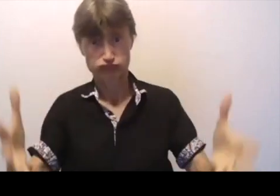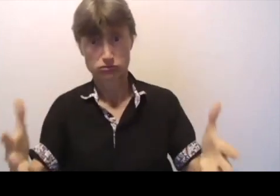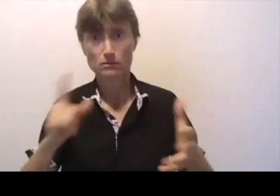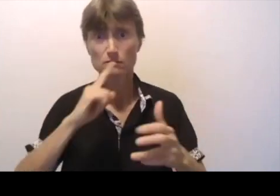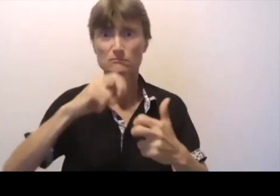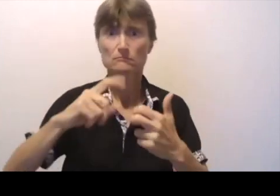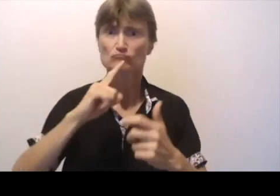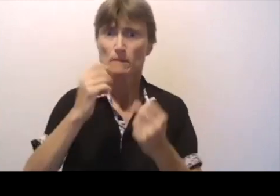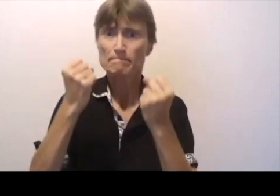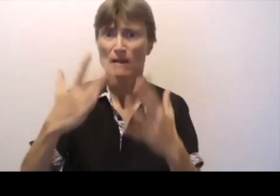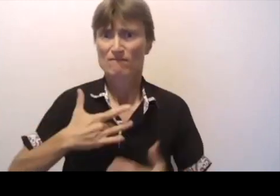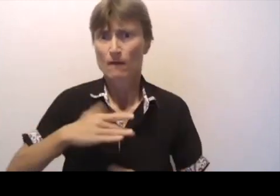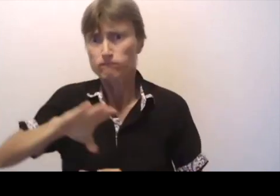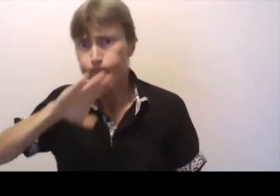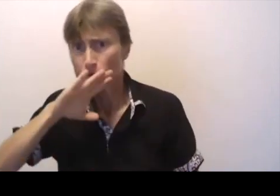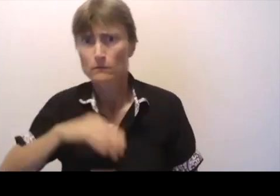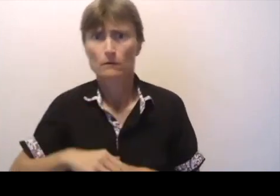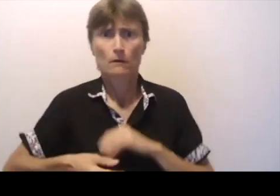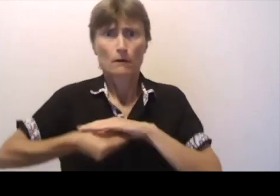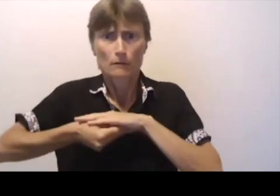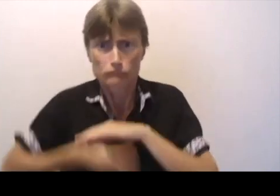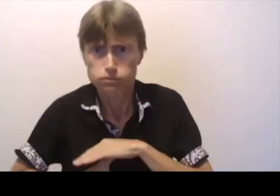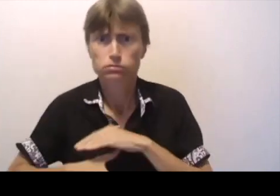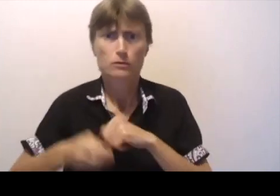soon i know for myself and those in my circle we've been